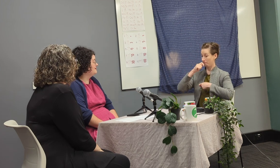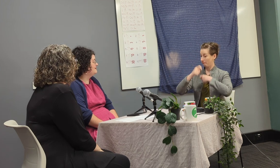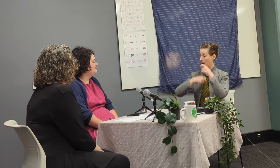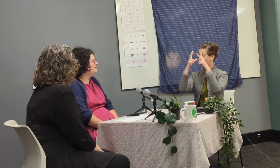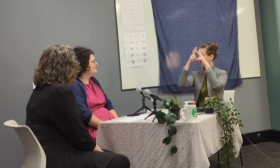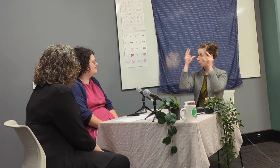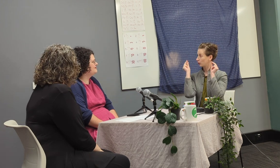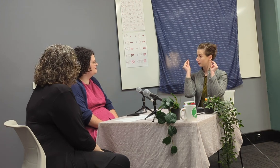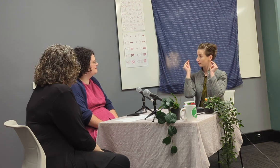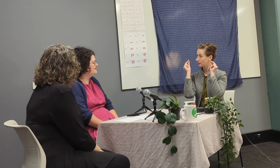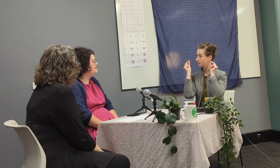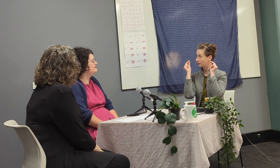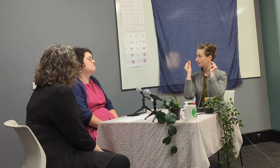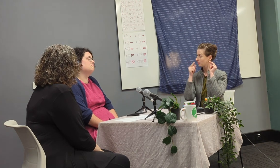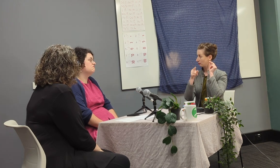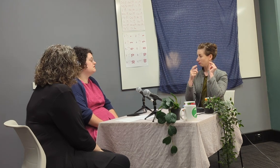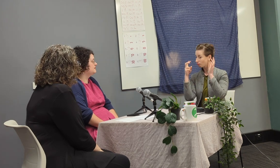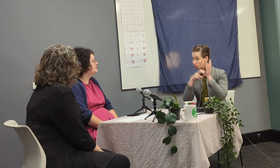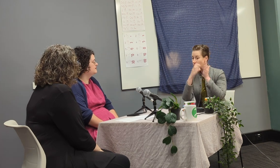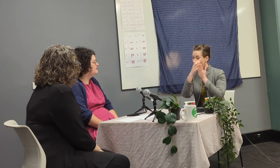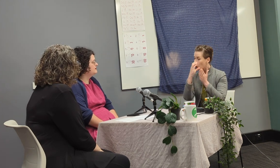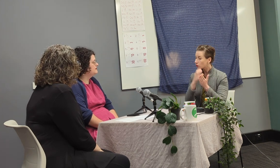I thought I might become a nurse.